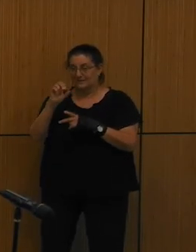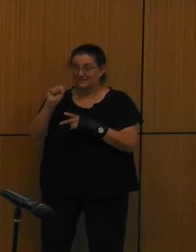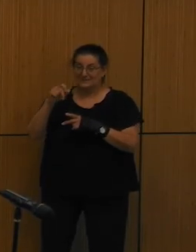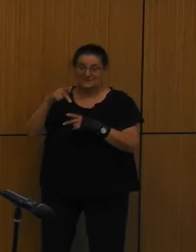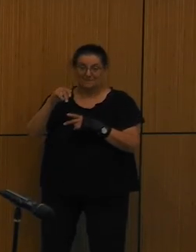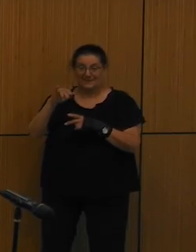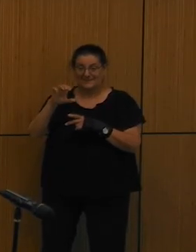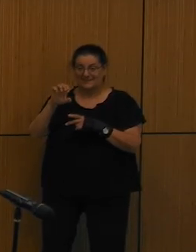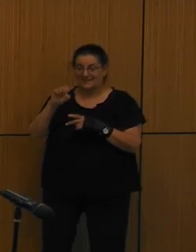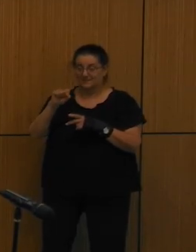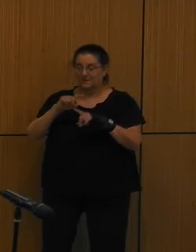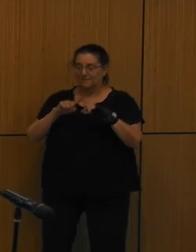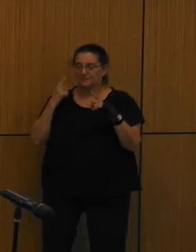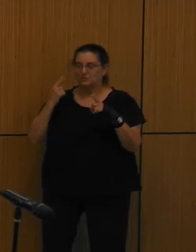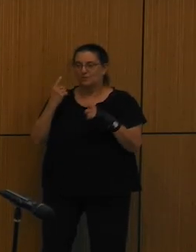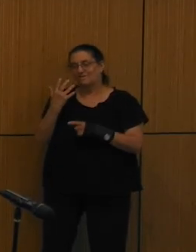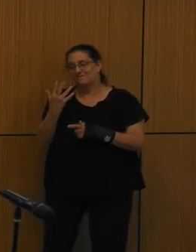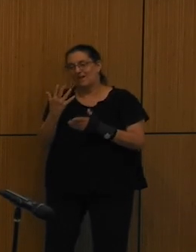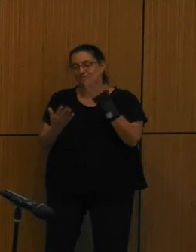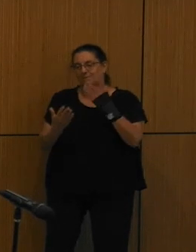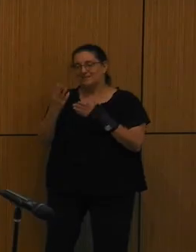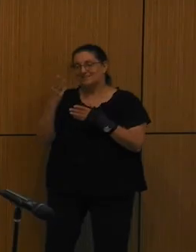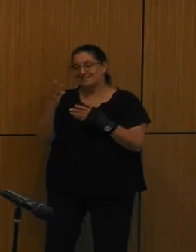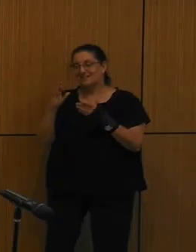There's only like 5 or 6 that produce a larvae like this.